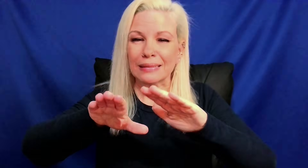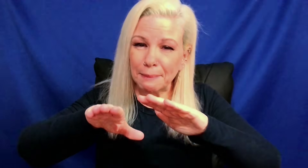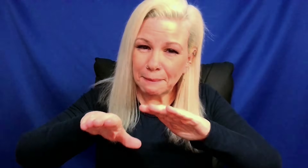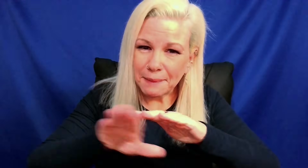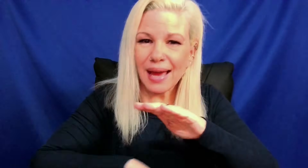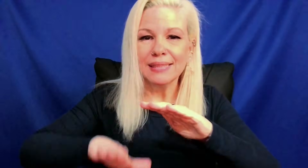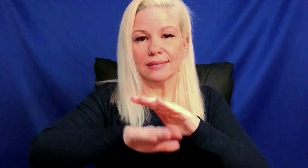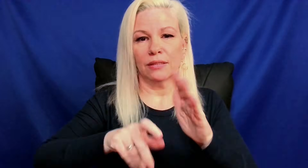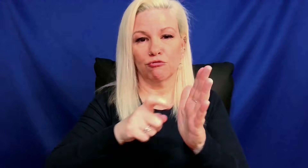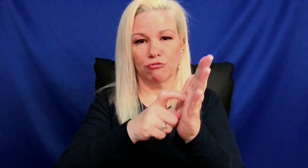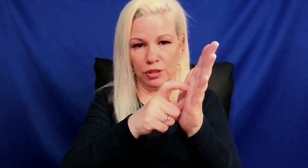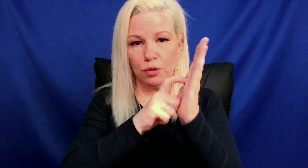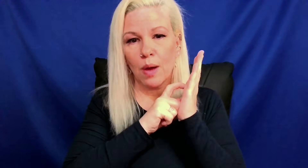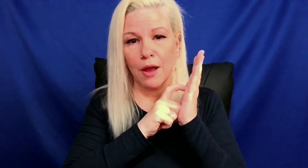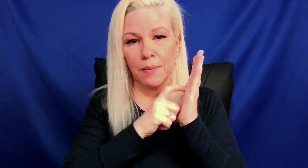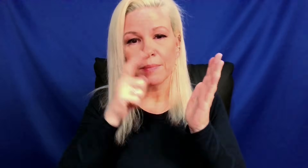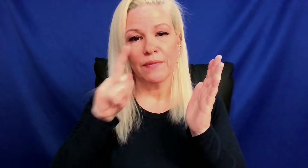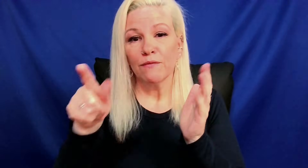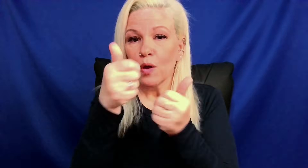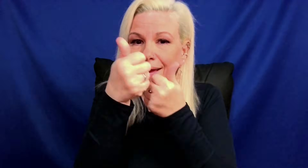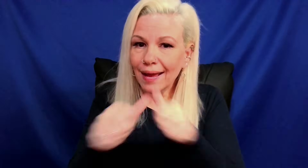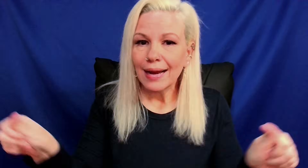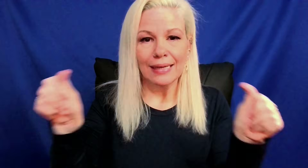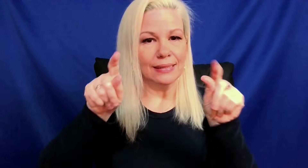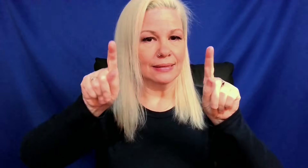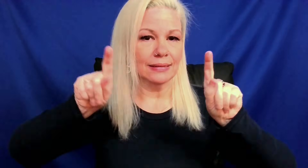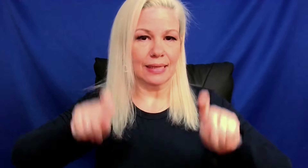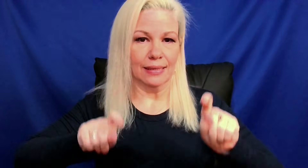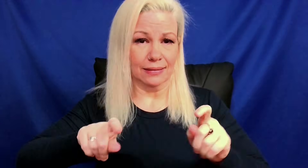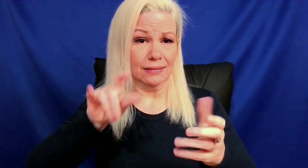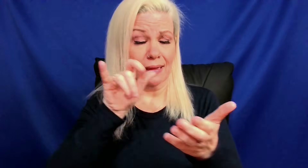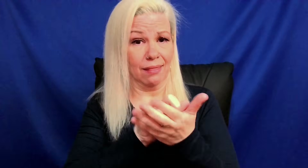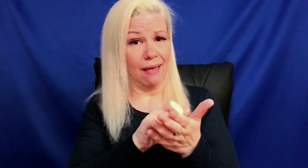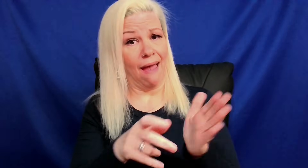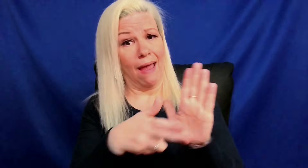It's a basic requirement for any test that claims to be valid,